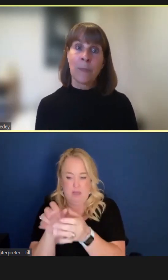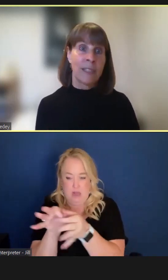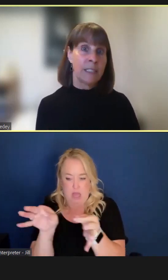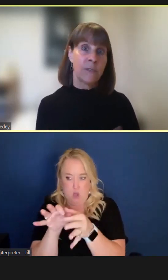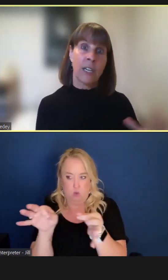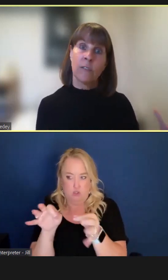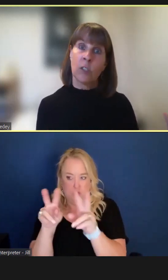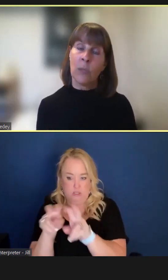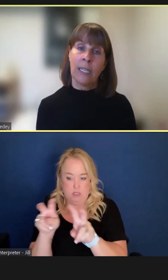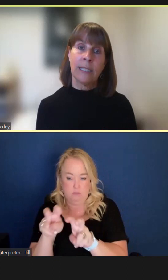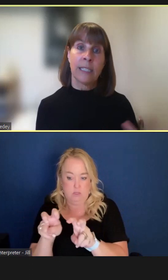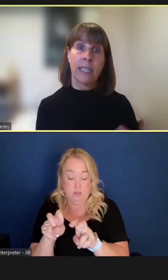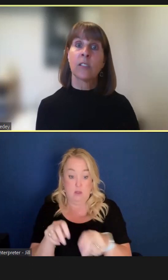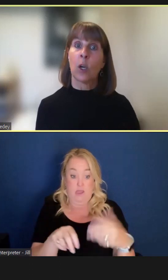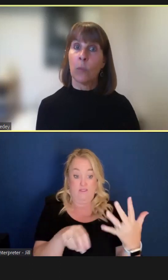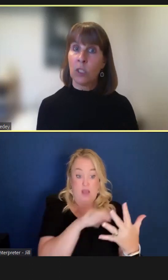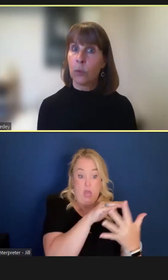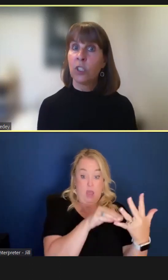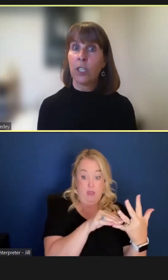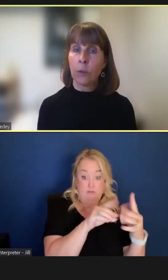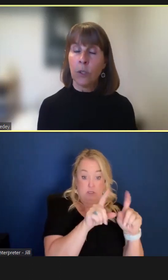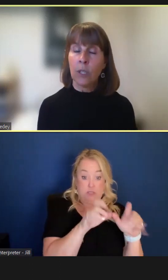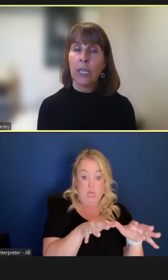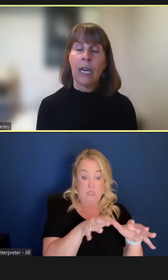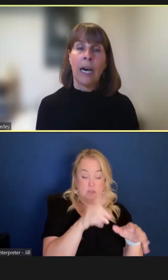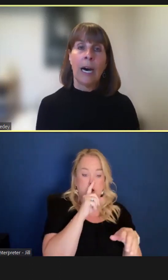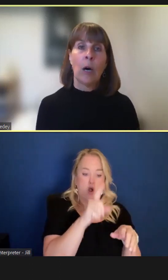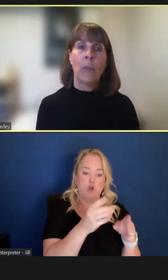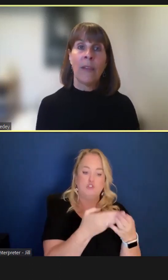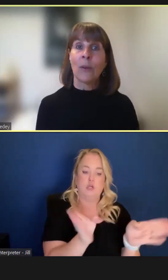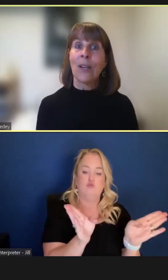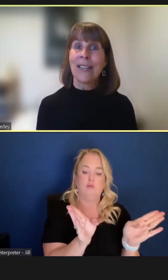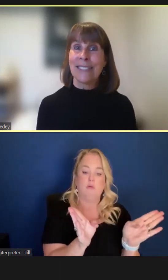these five domain tests are much more General um and they're not going to take